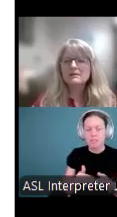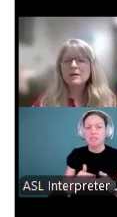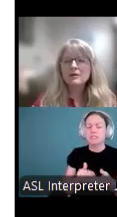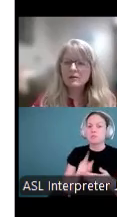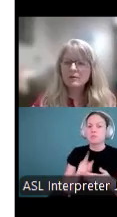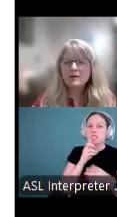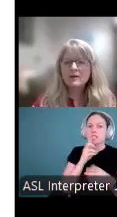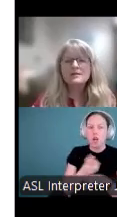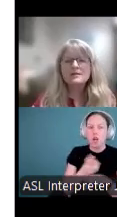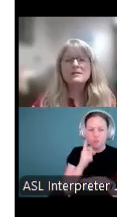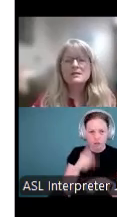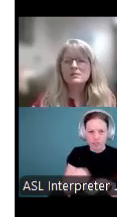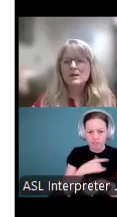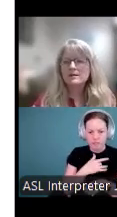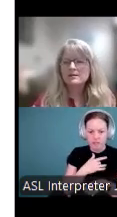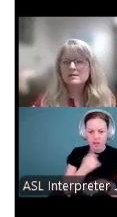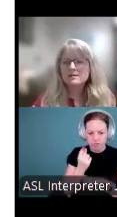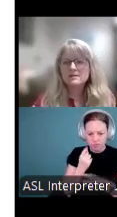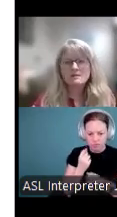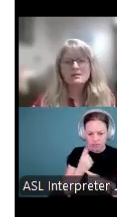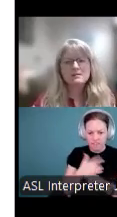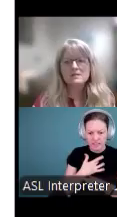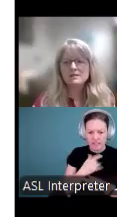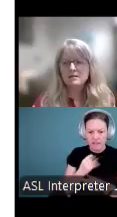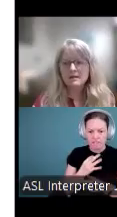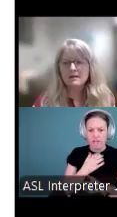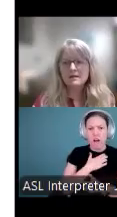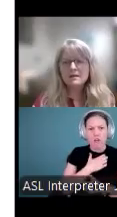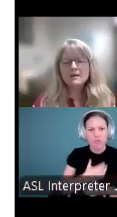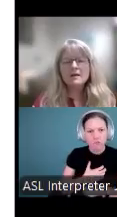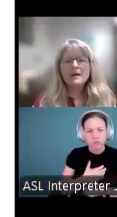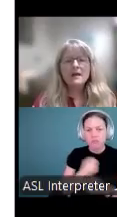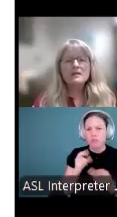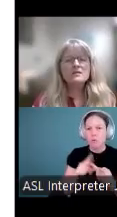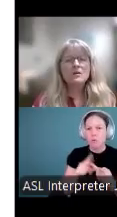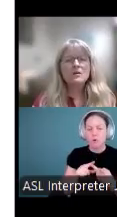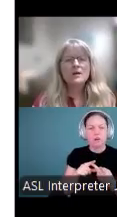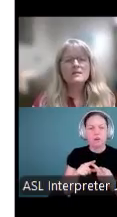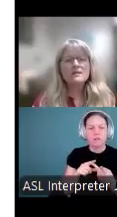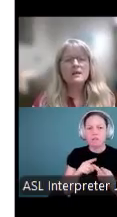hunger awareness, as well as the sense of satiety, and so as they